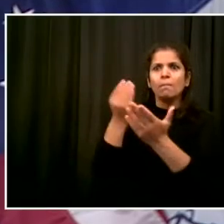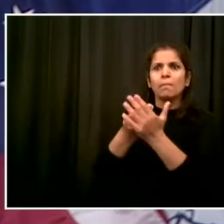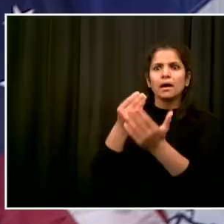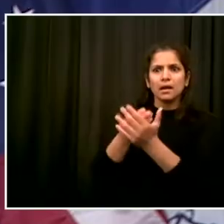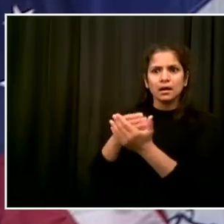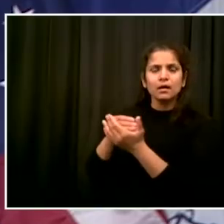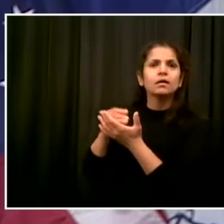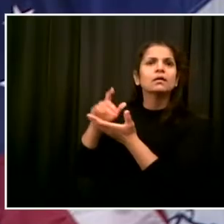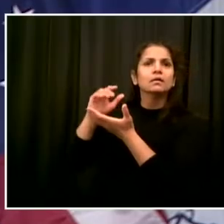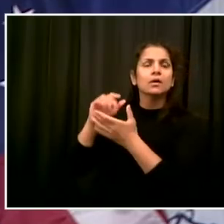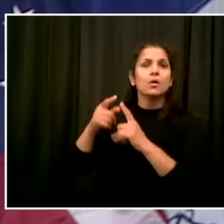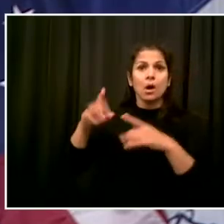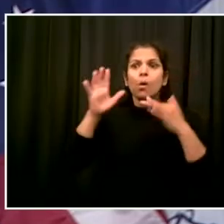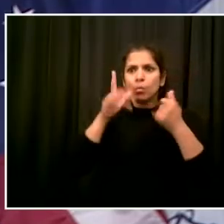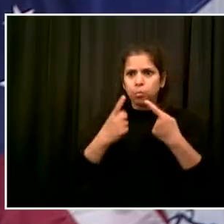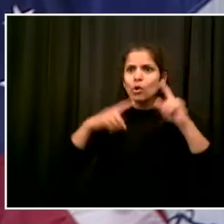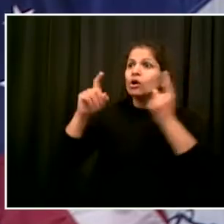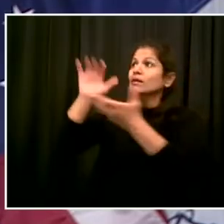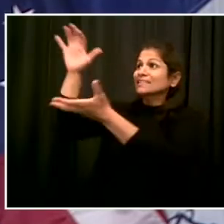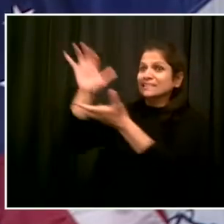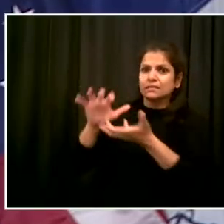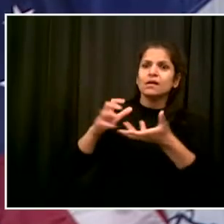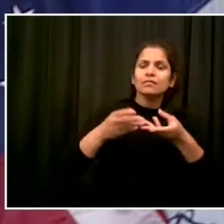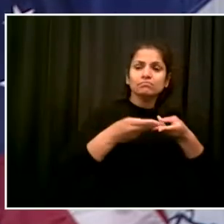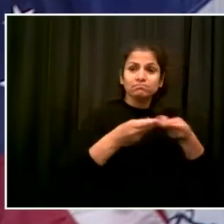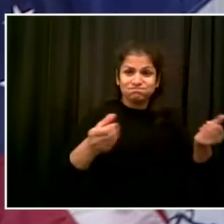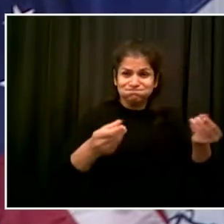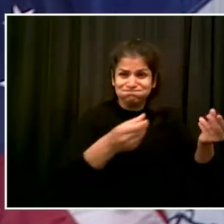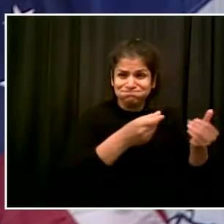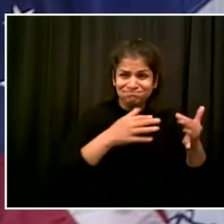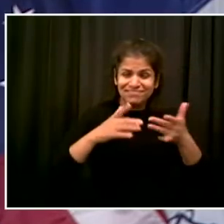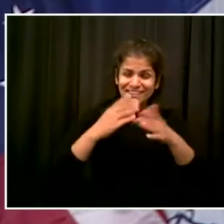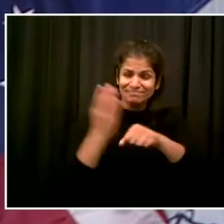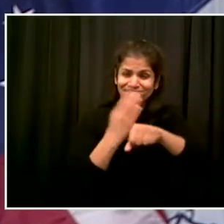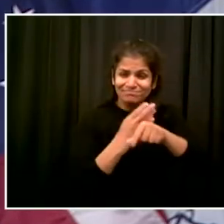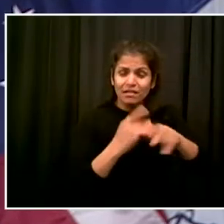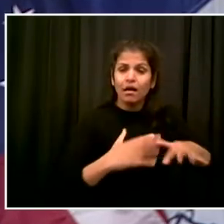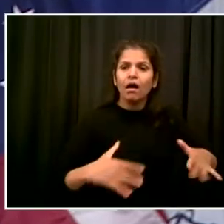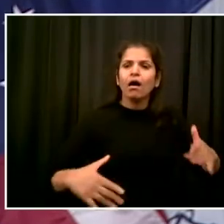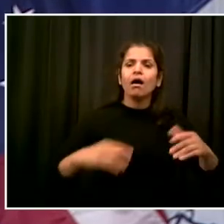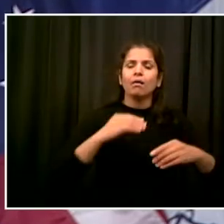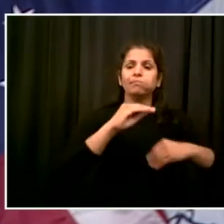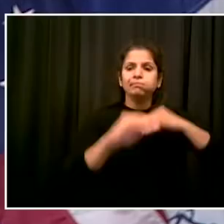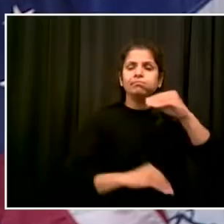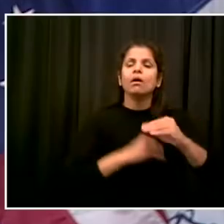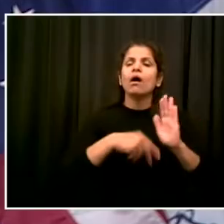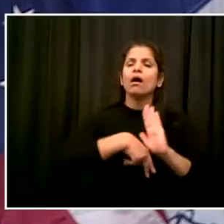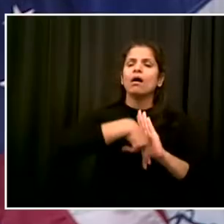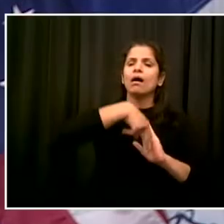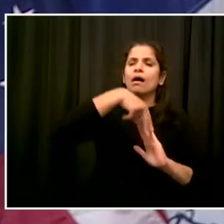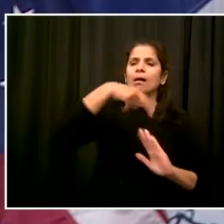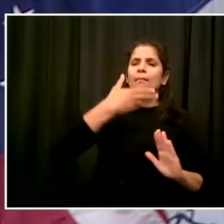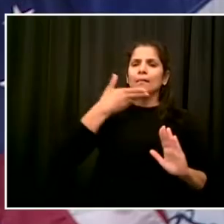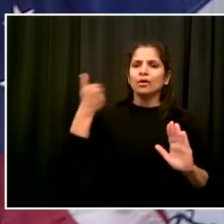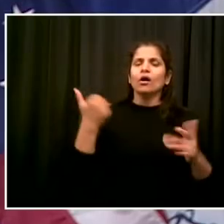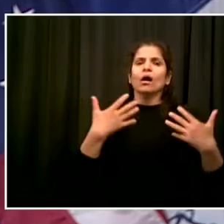NEARLY NEAR BLOOMBERG. THAT THAT WAS PAID OFFU SBY TL AND ISA GOOD EXAMPLE OF SOMETHING THAT WAS RESPONSIBLE